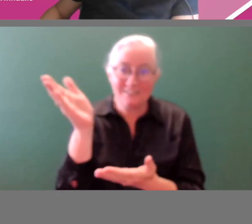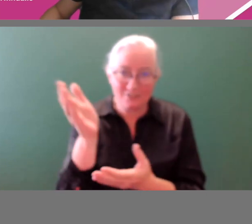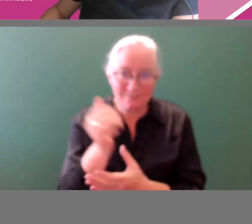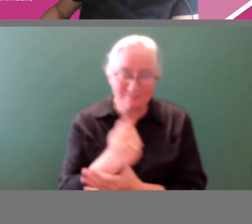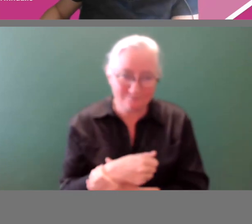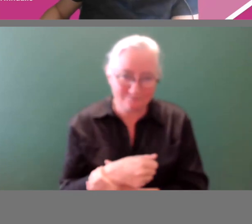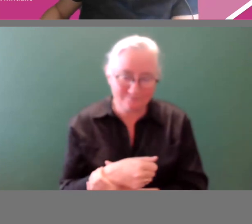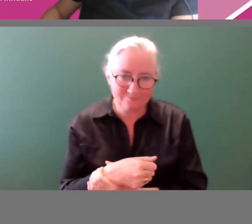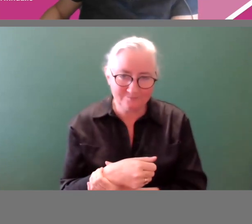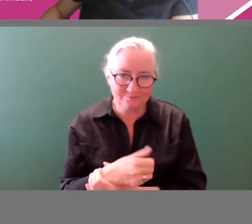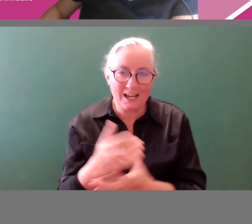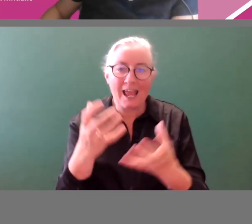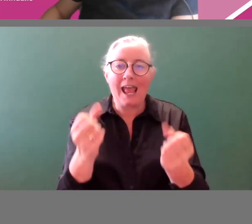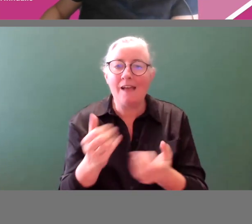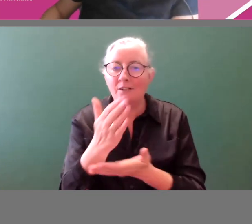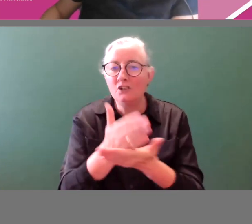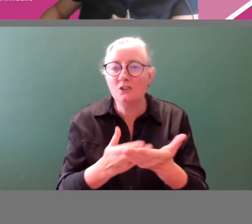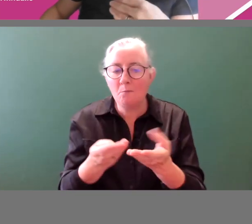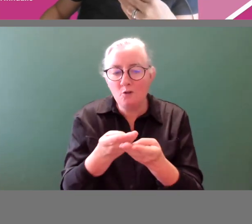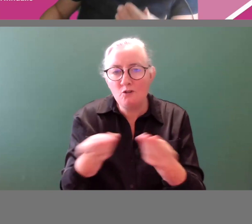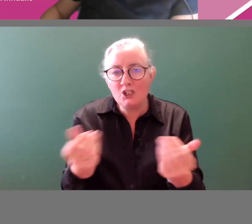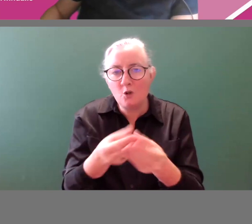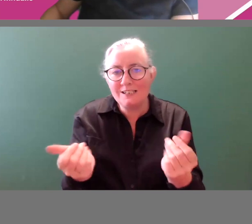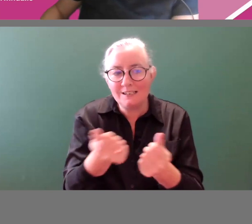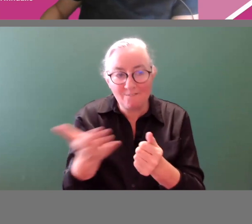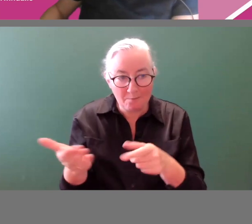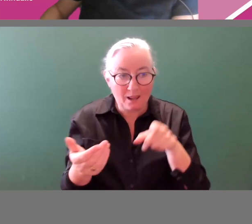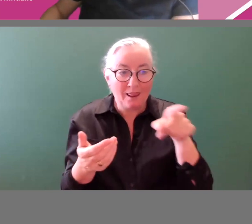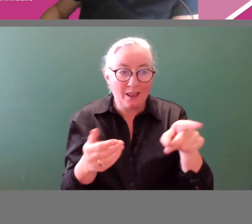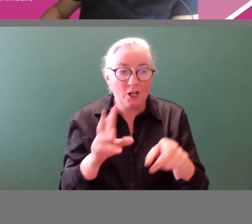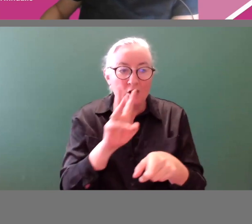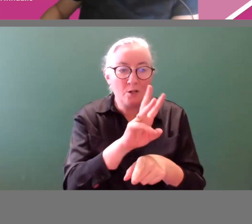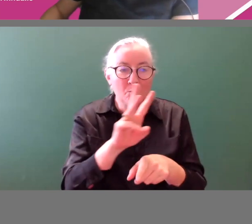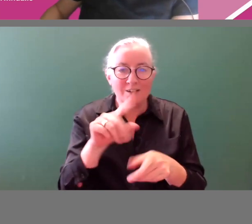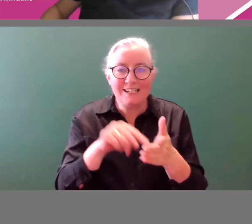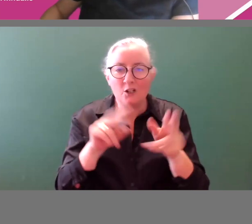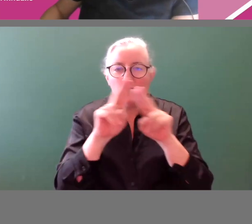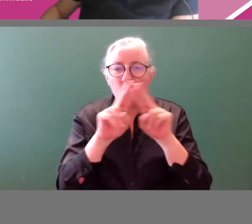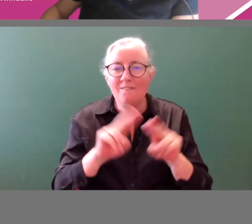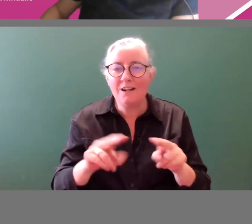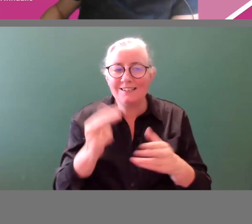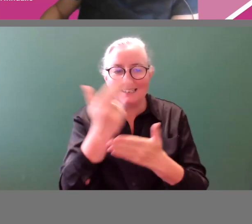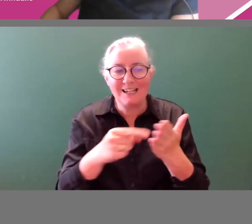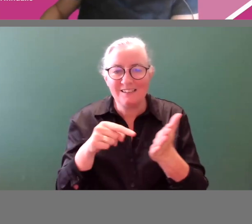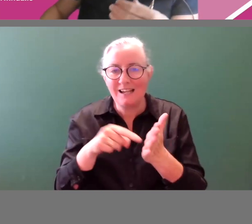we have available on Universaldesign.ie and all of these are freely available for you to download,